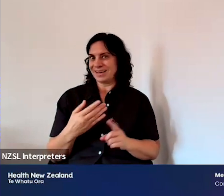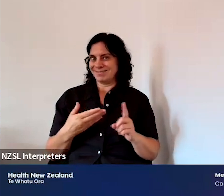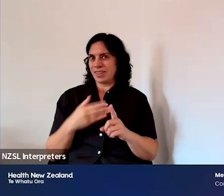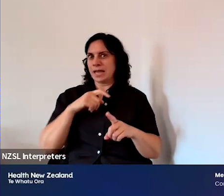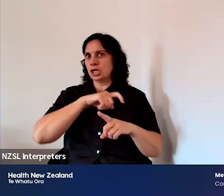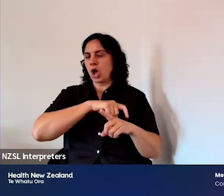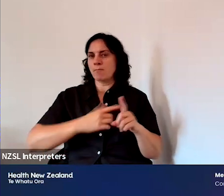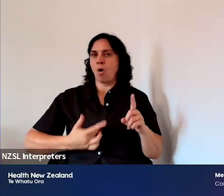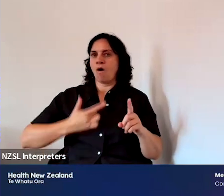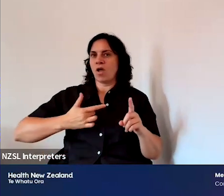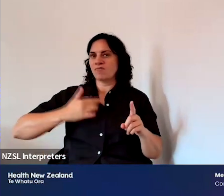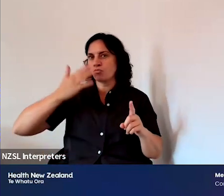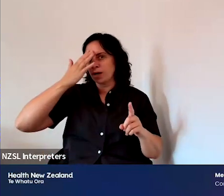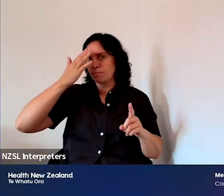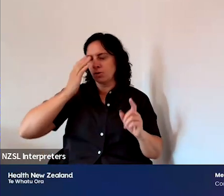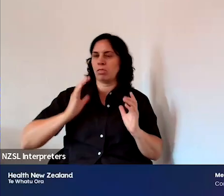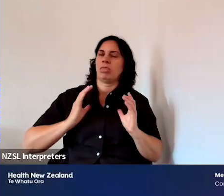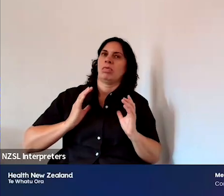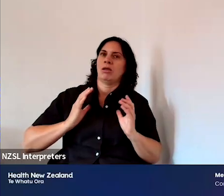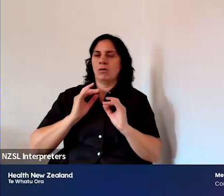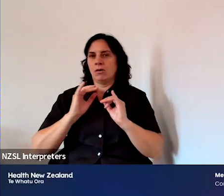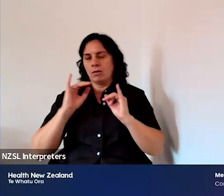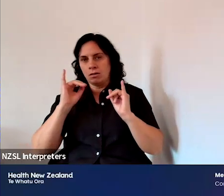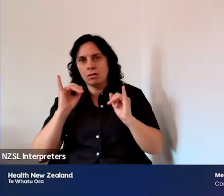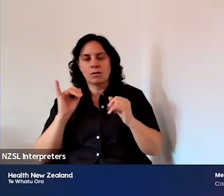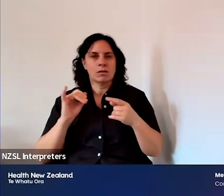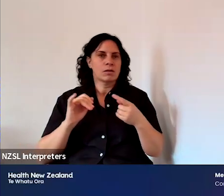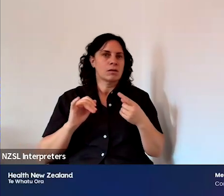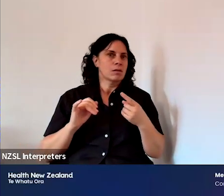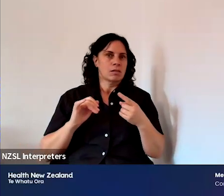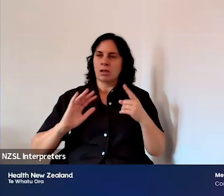mental distress peaks, when diagnoses peak and when,